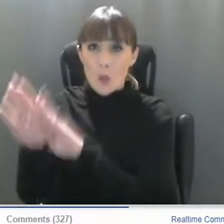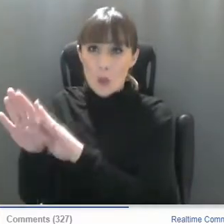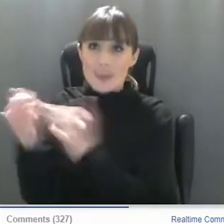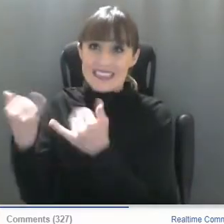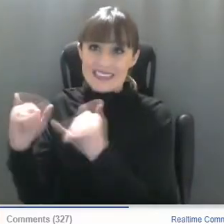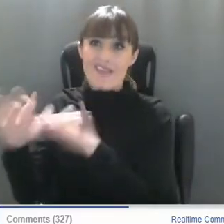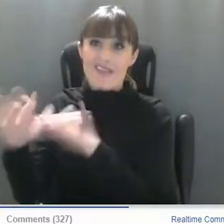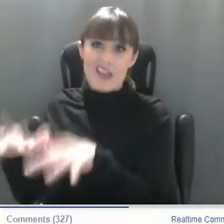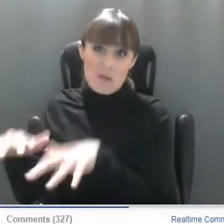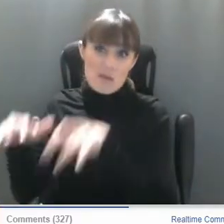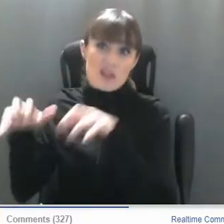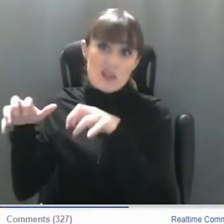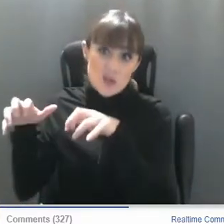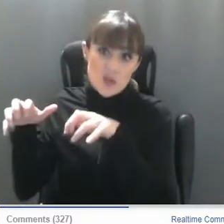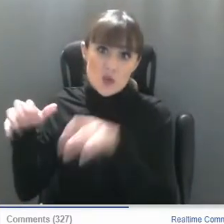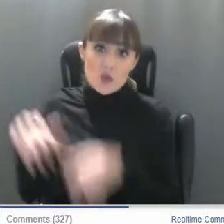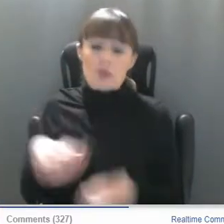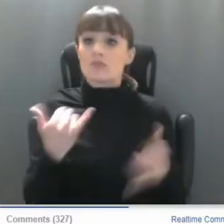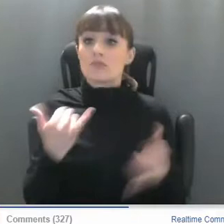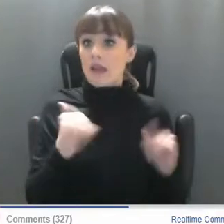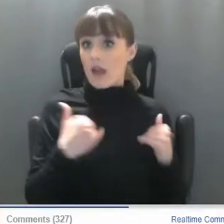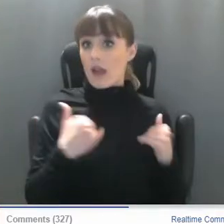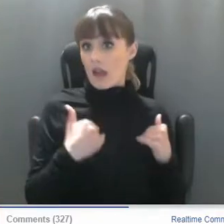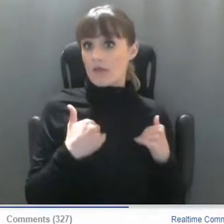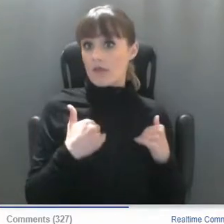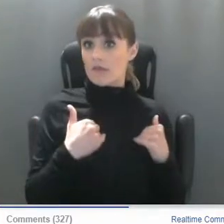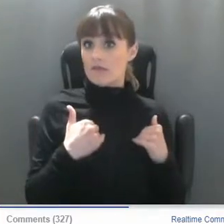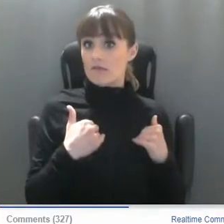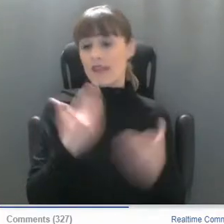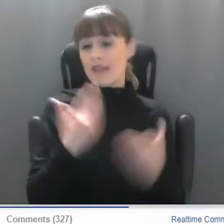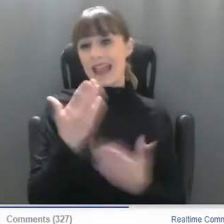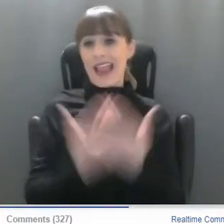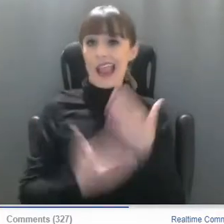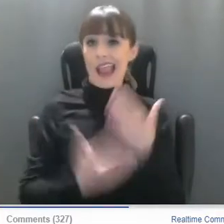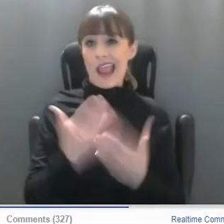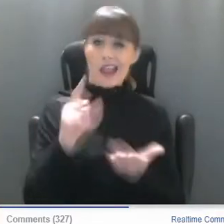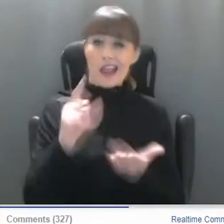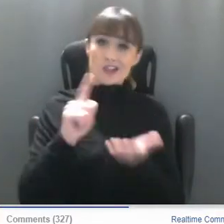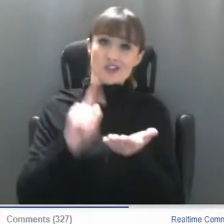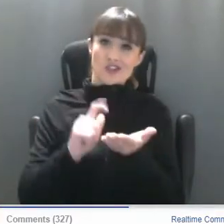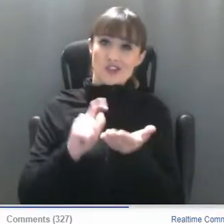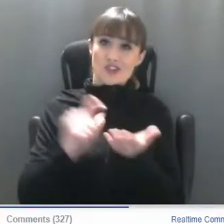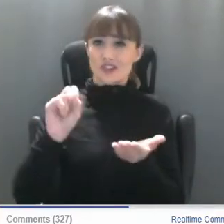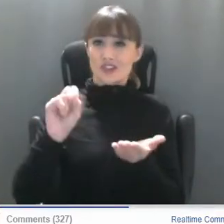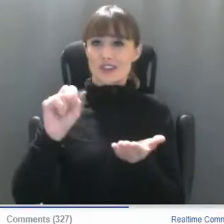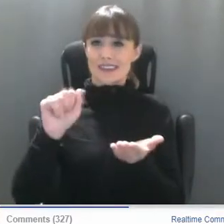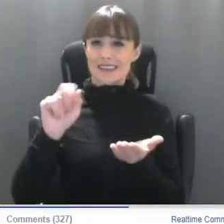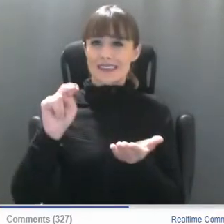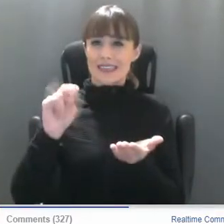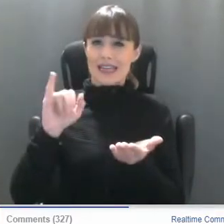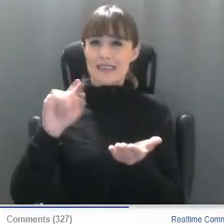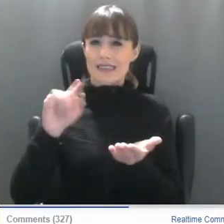disinfecting stations. The splash pad is closed. So some of these super high touch